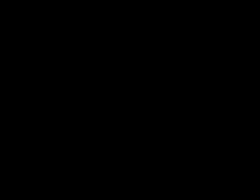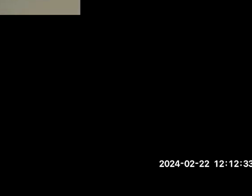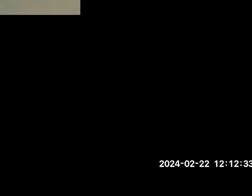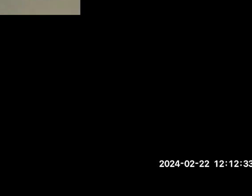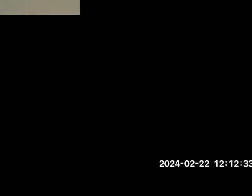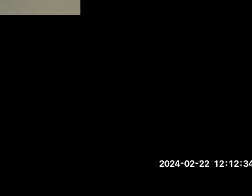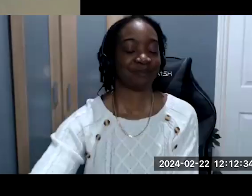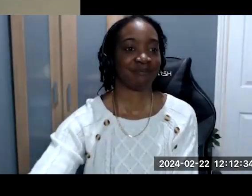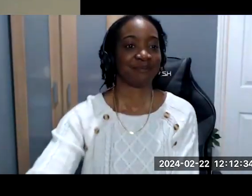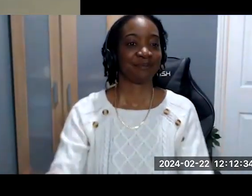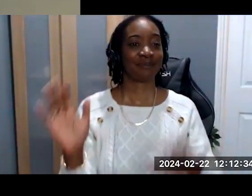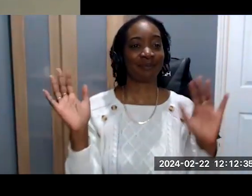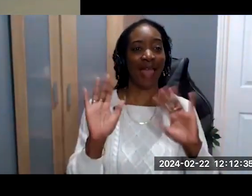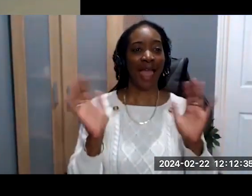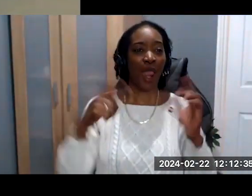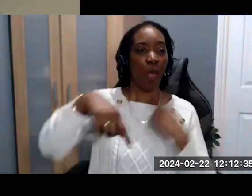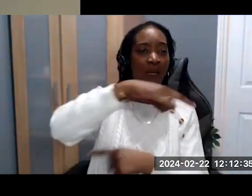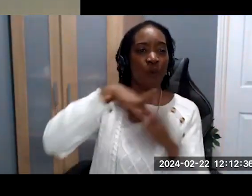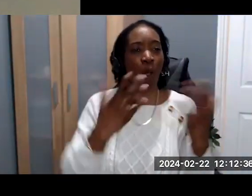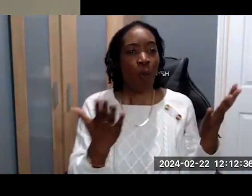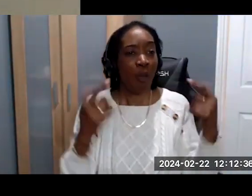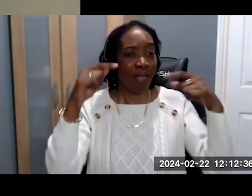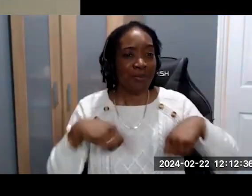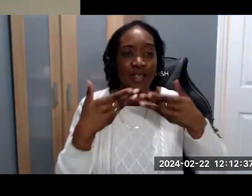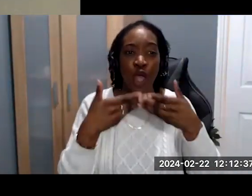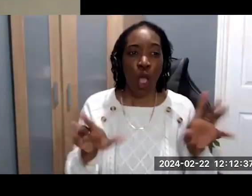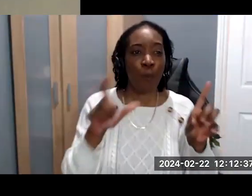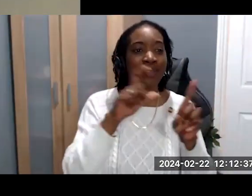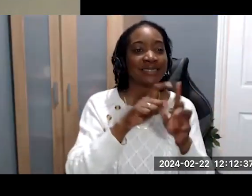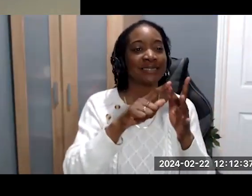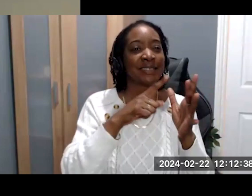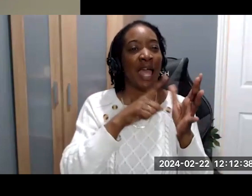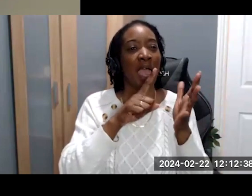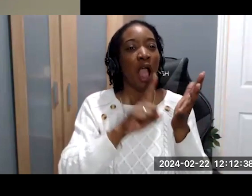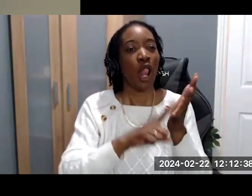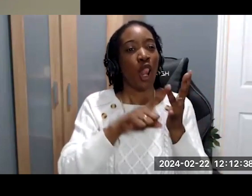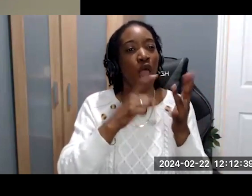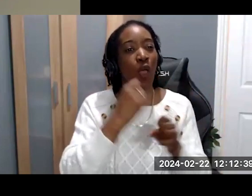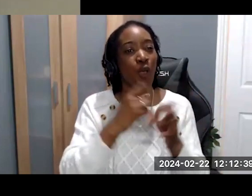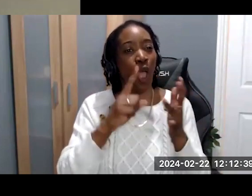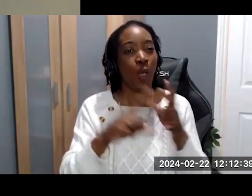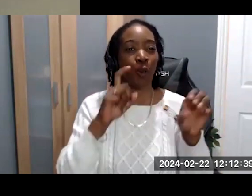Hello everyone and welcome to this Open Dialogo Q&A session. My name is Jo and